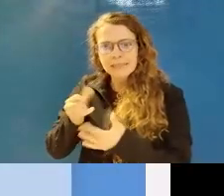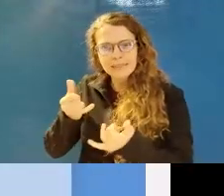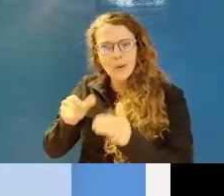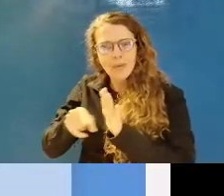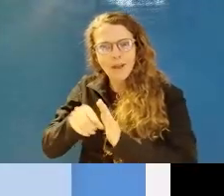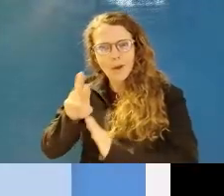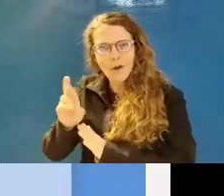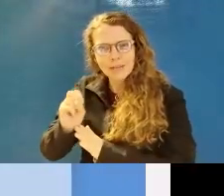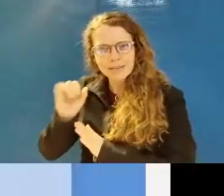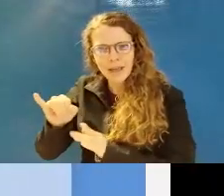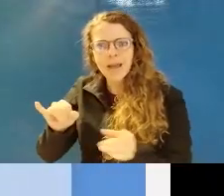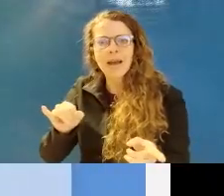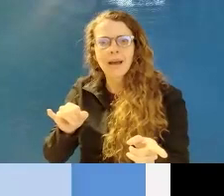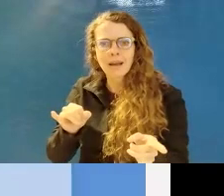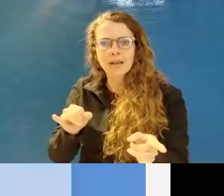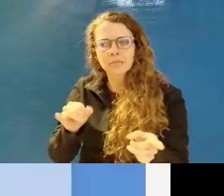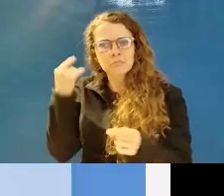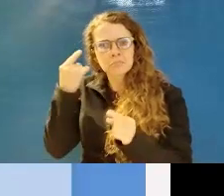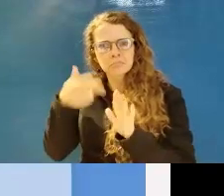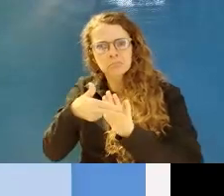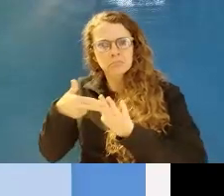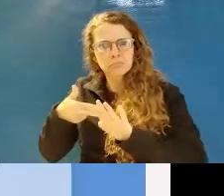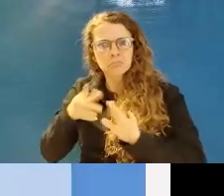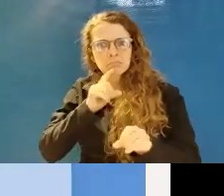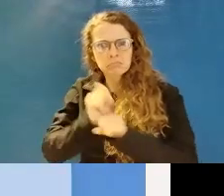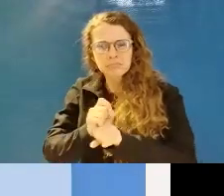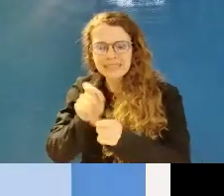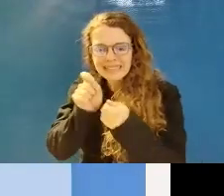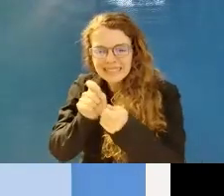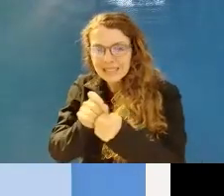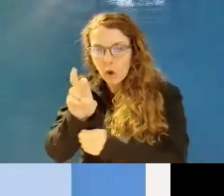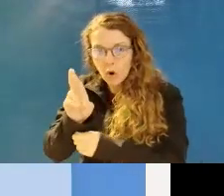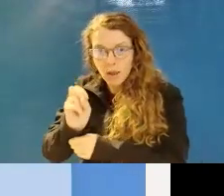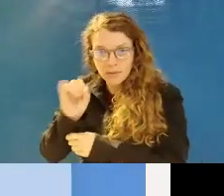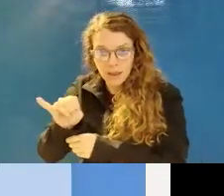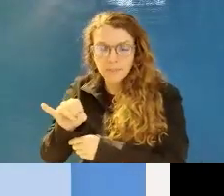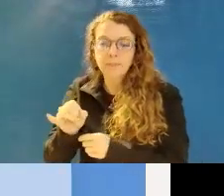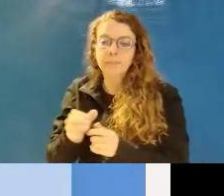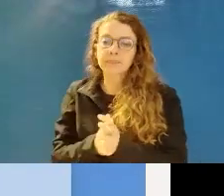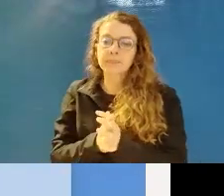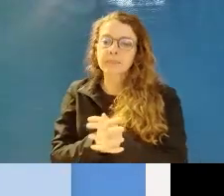considered, you know, really detailed RSI. And then remember,